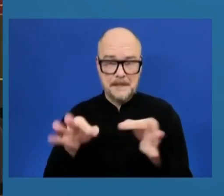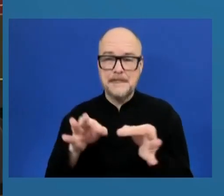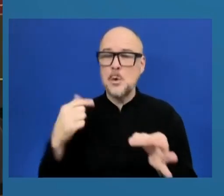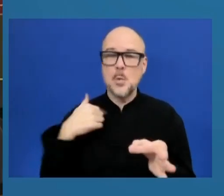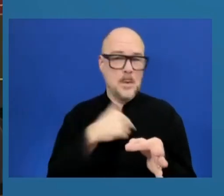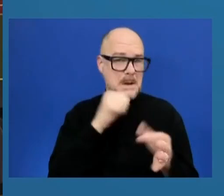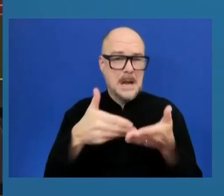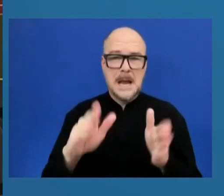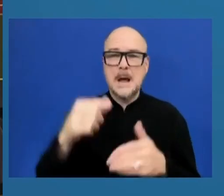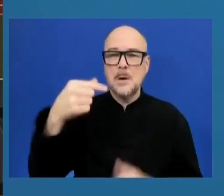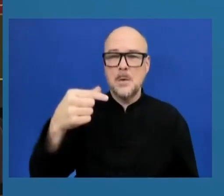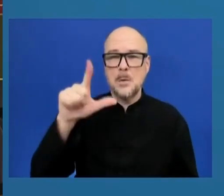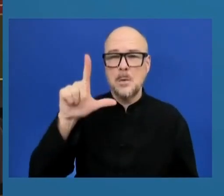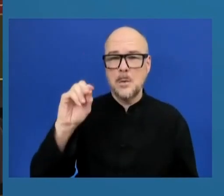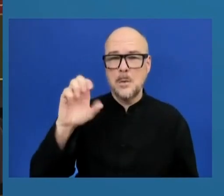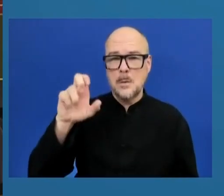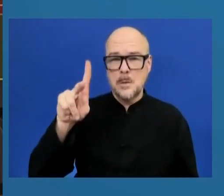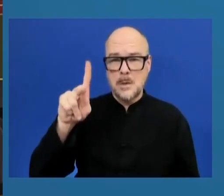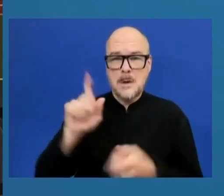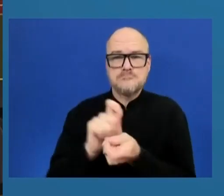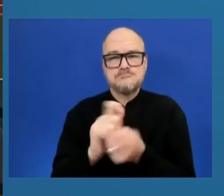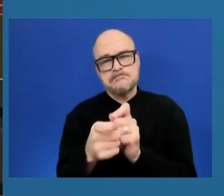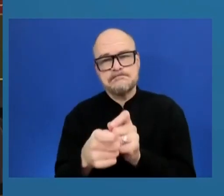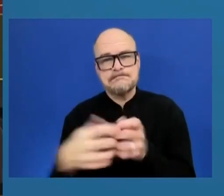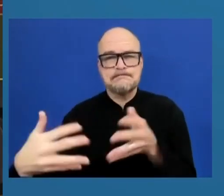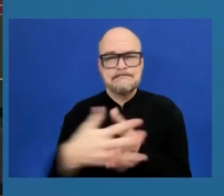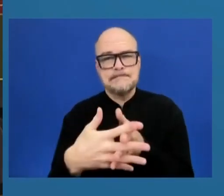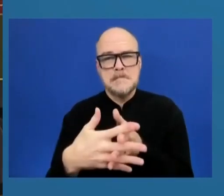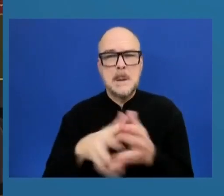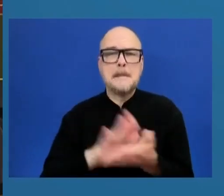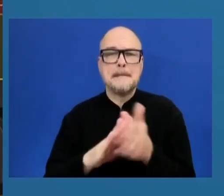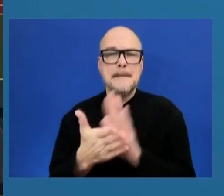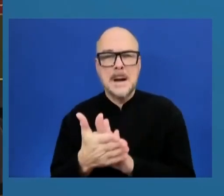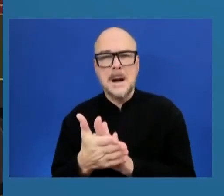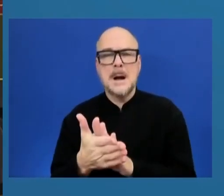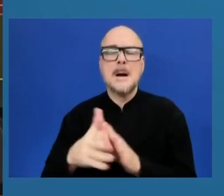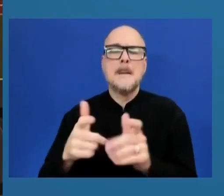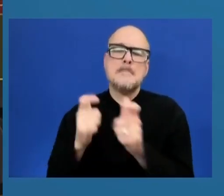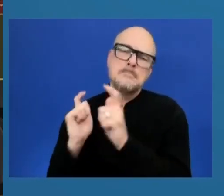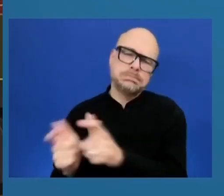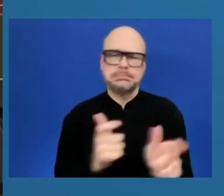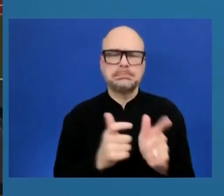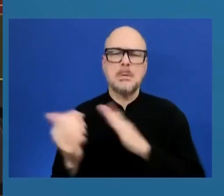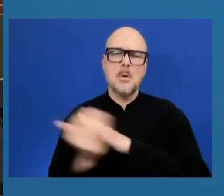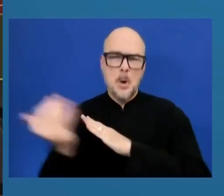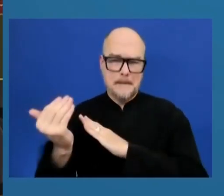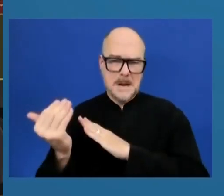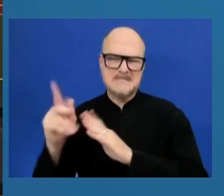a weapon of mass destruction. So I don't know if any specifically, but, um, other bills that we have done, uh,